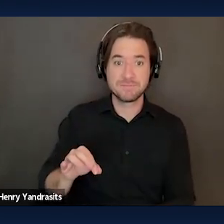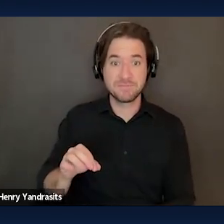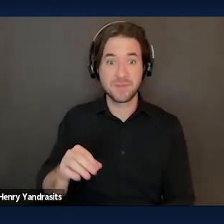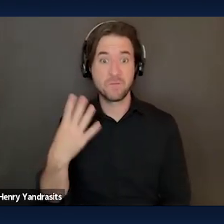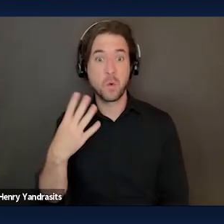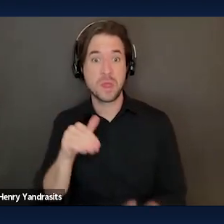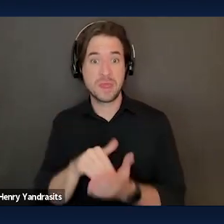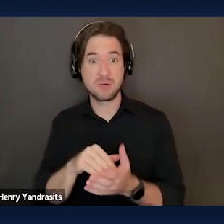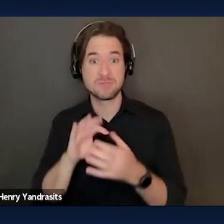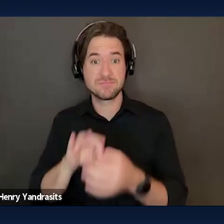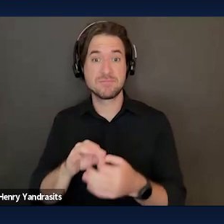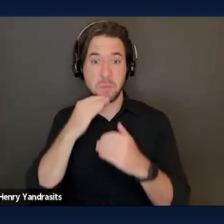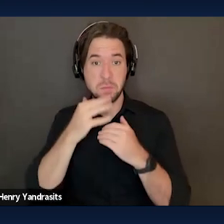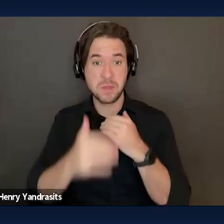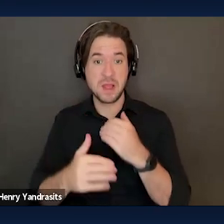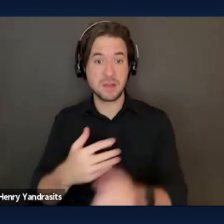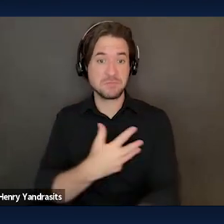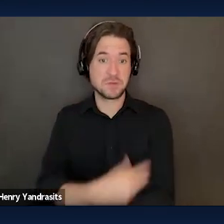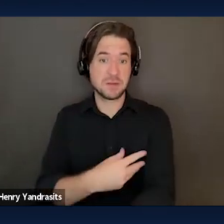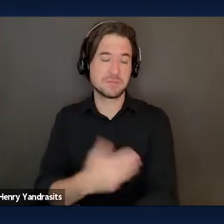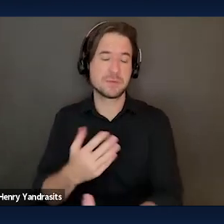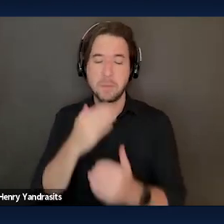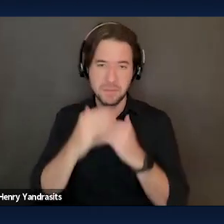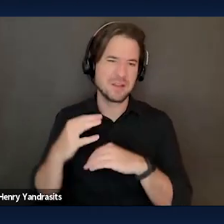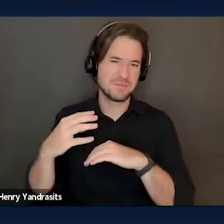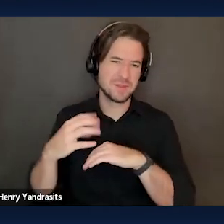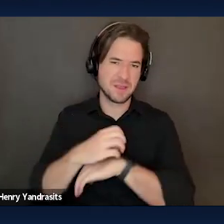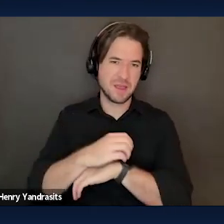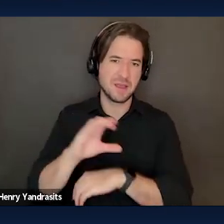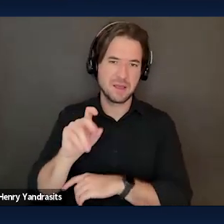You know, for an example. So, you want to balance.